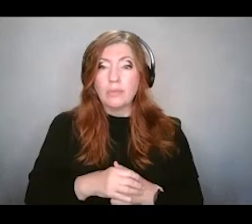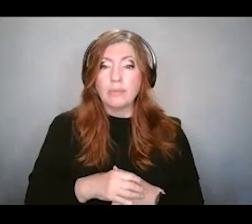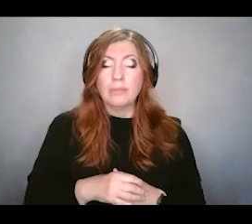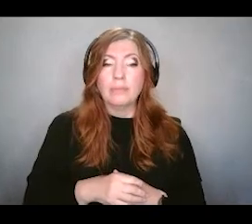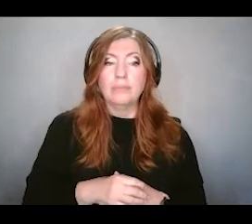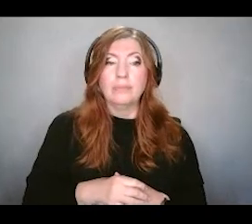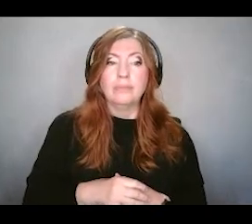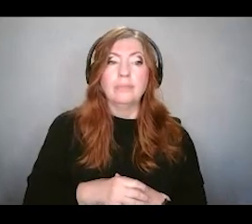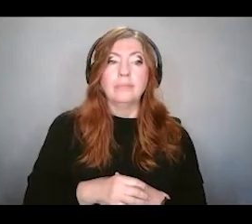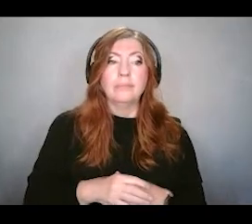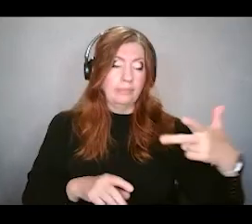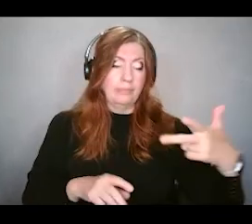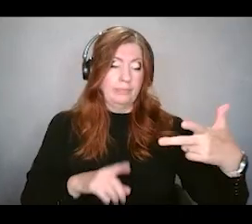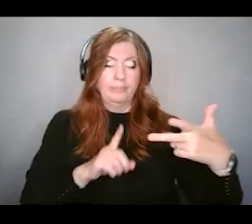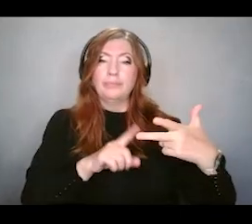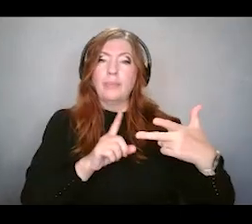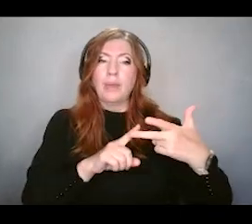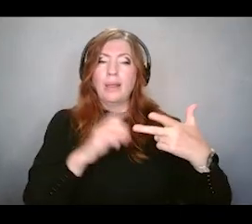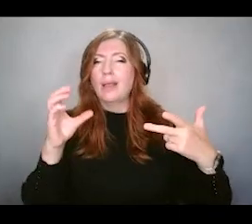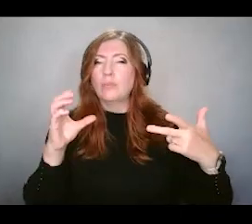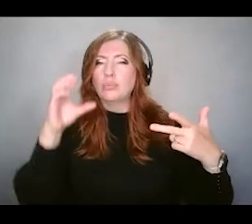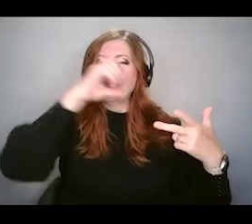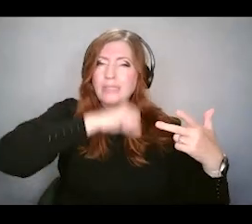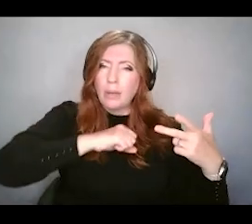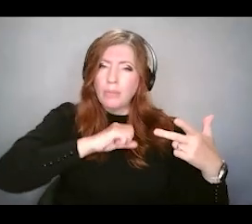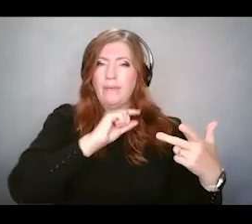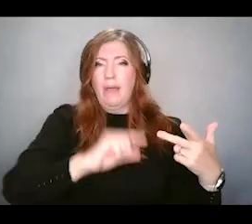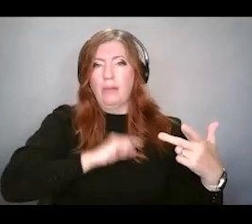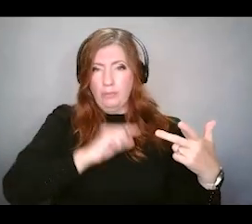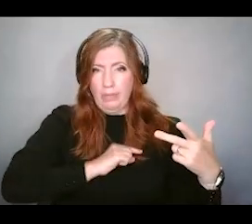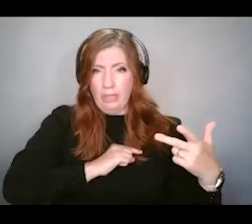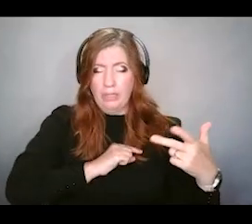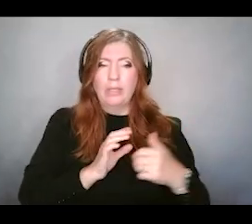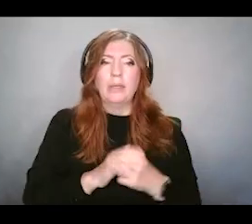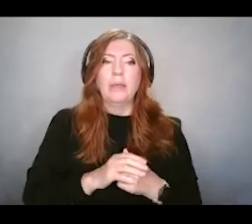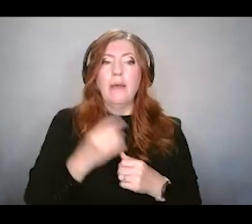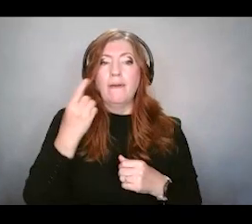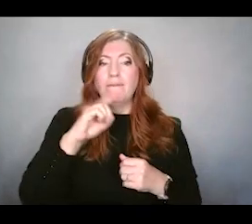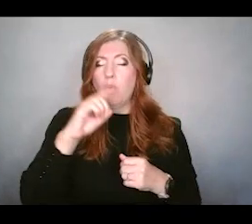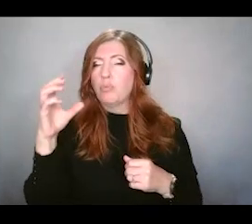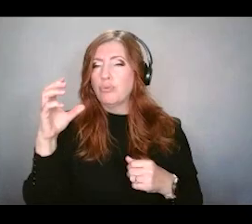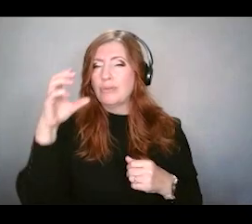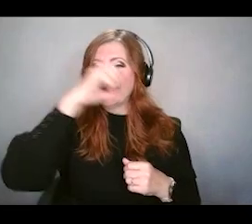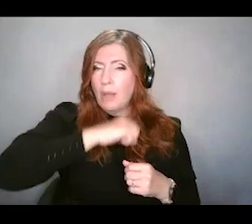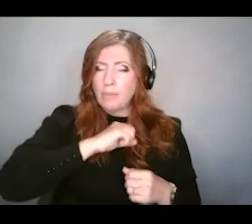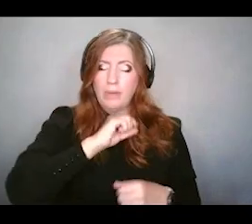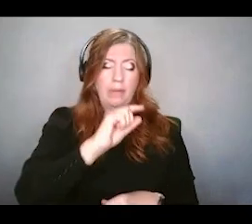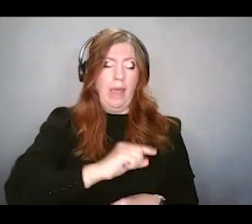Finally, we have presumptive eligibility. For presumptively eligible individuals,